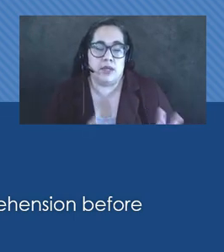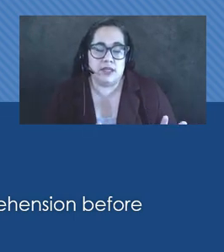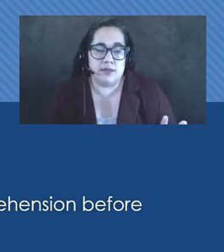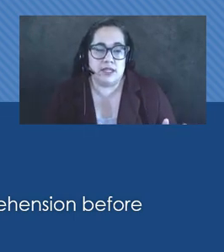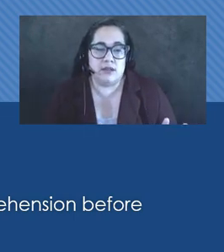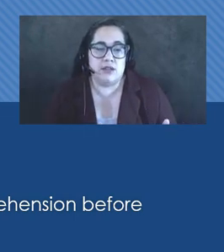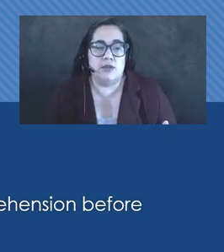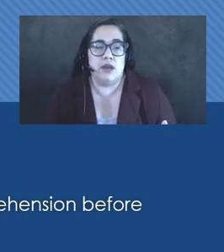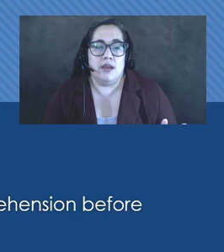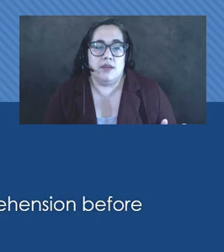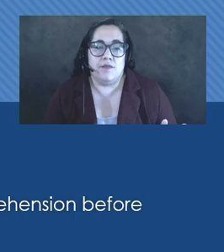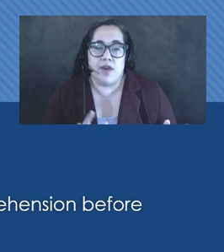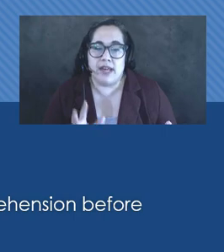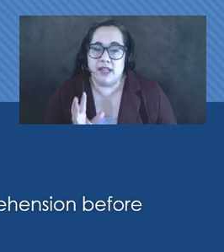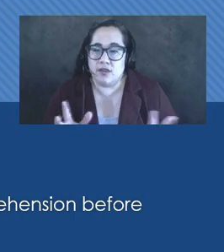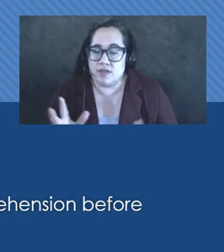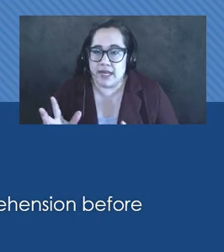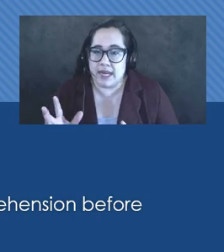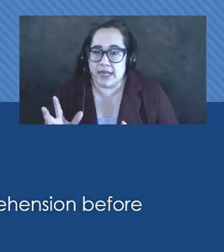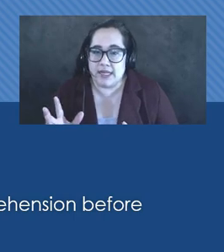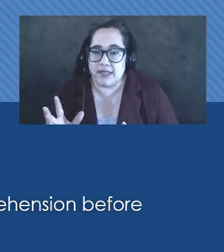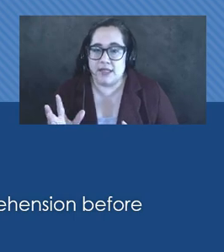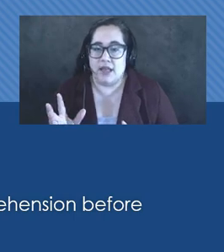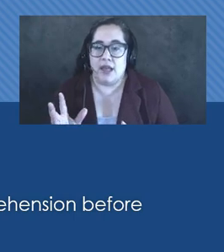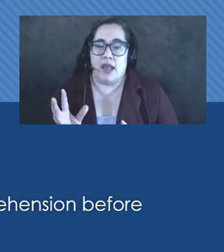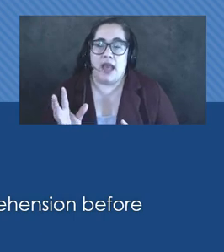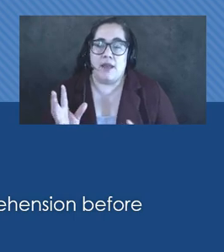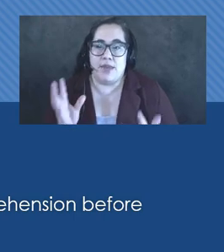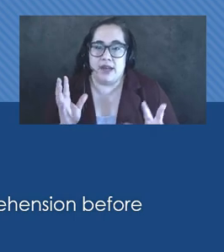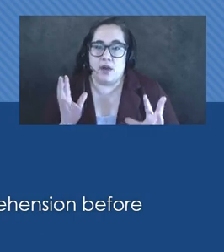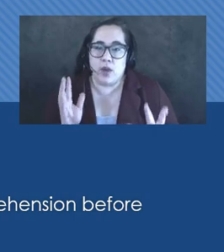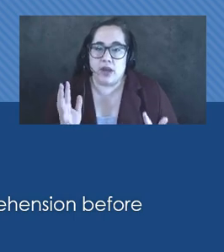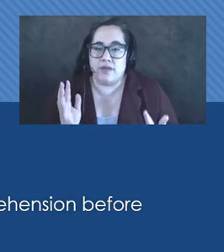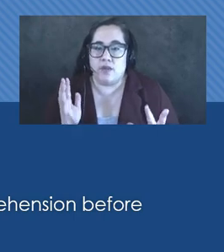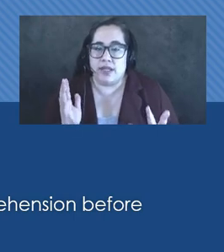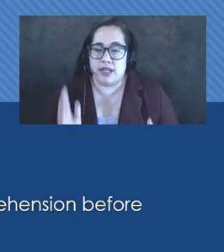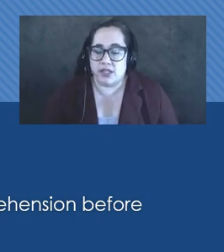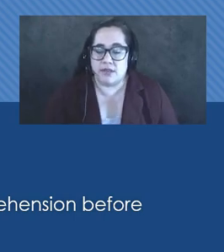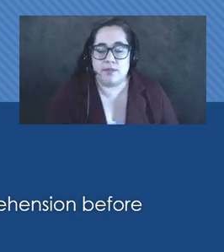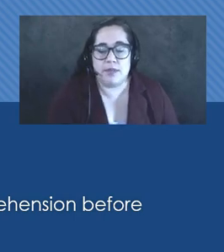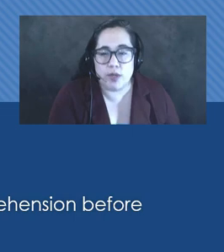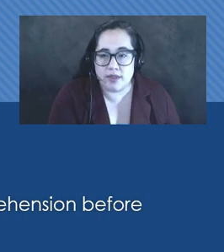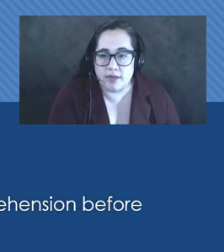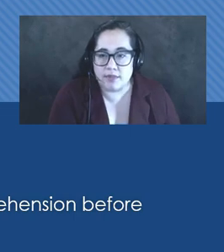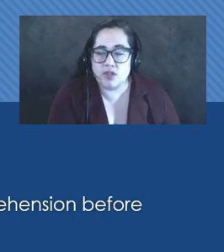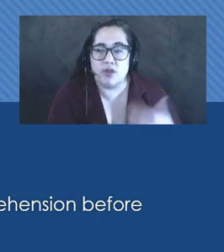really comes down to finding those main ideas and being aware of the relationships between them so